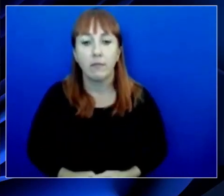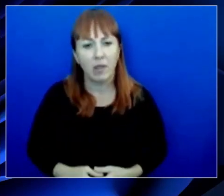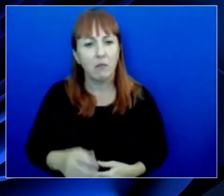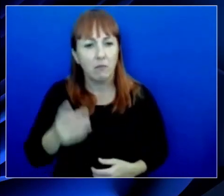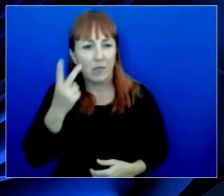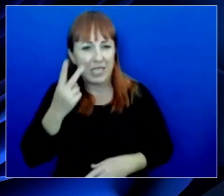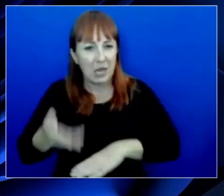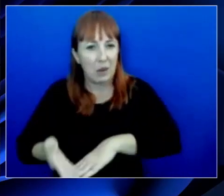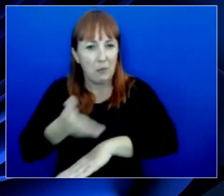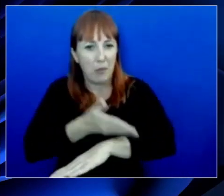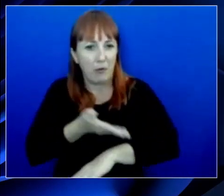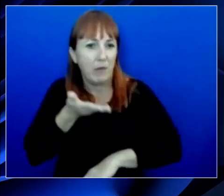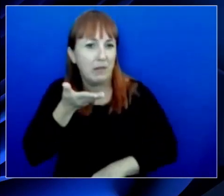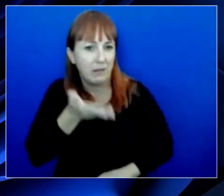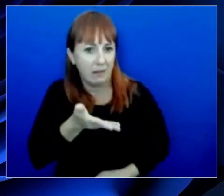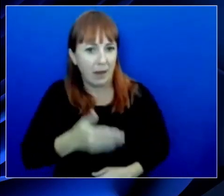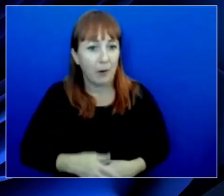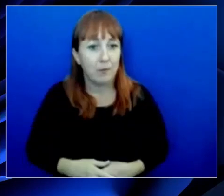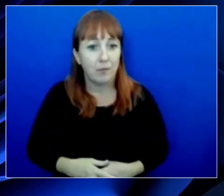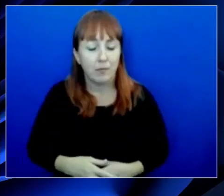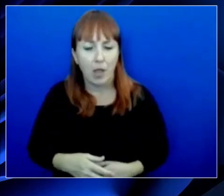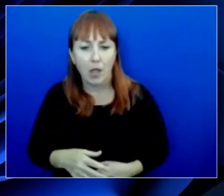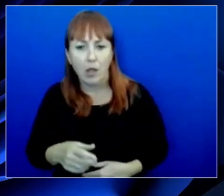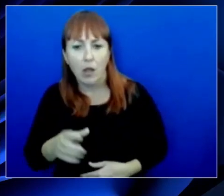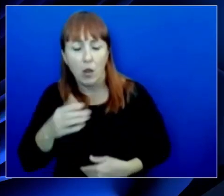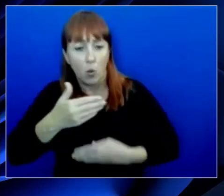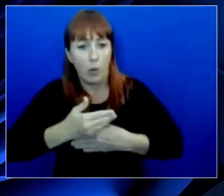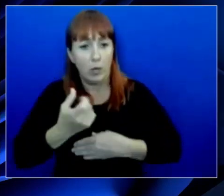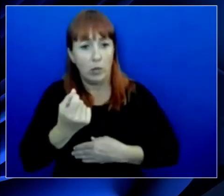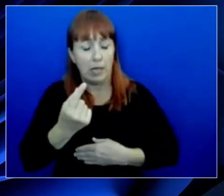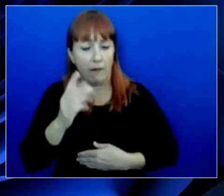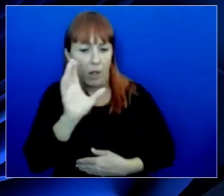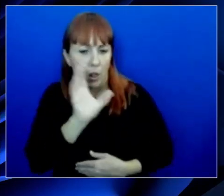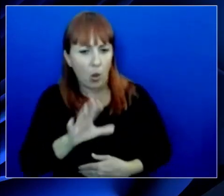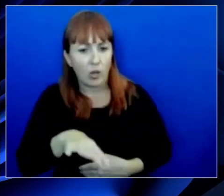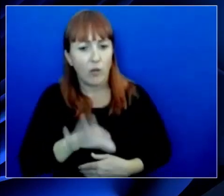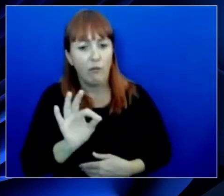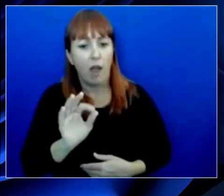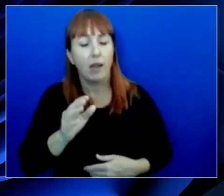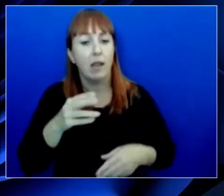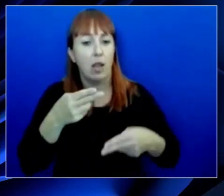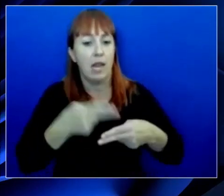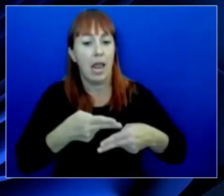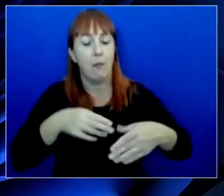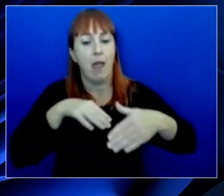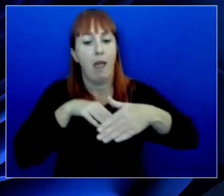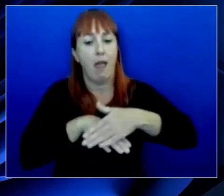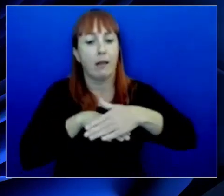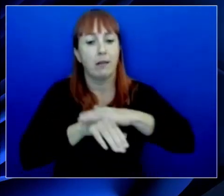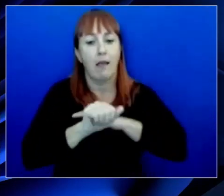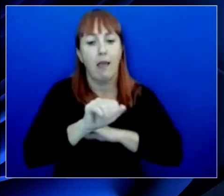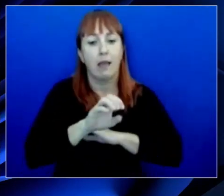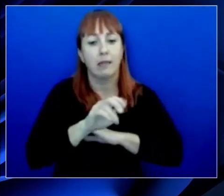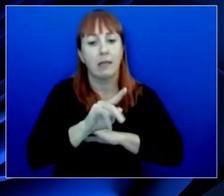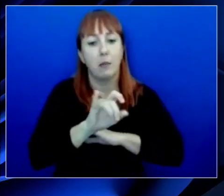and So what you want to be looking for on Windows 11 is accessibility, not ease of access.